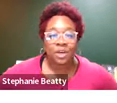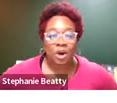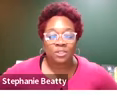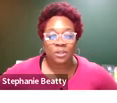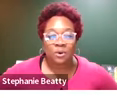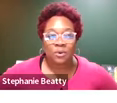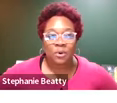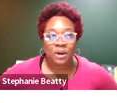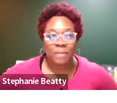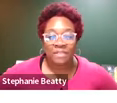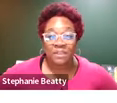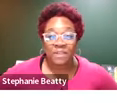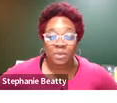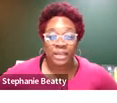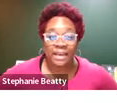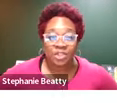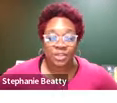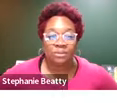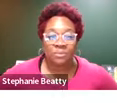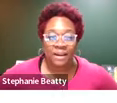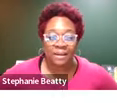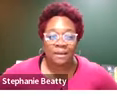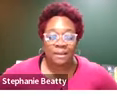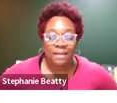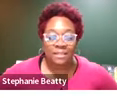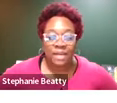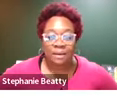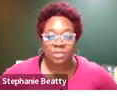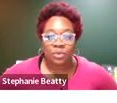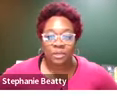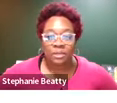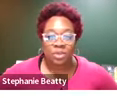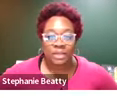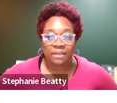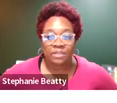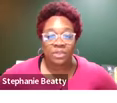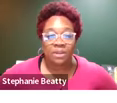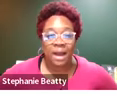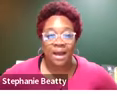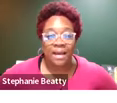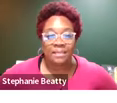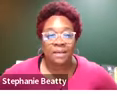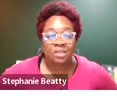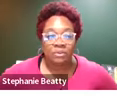it's also a method of communication, right? Lots of times we communicate things with our eyes.